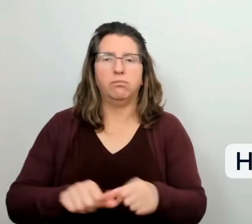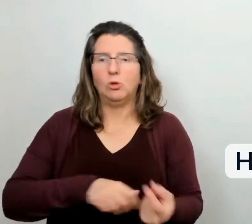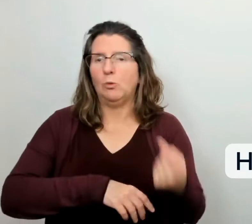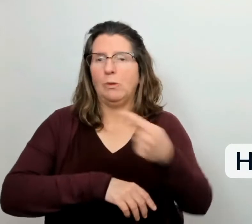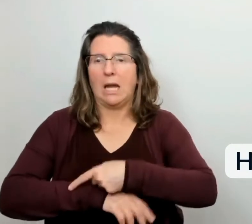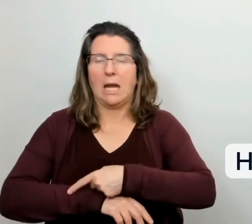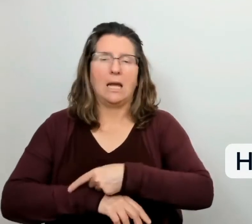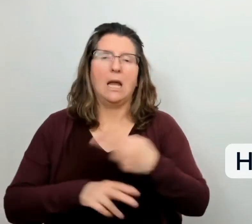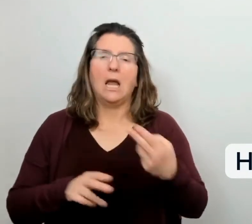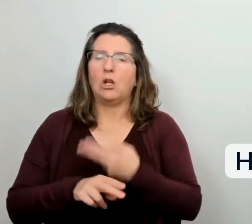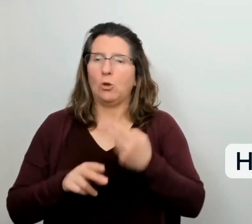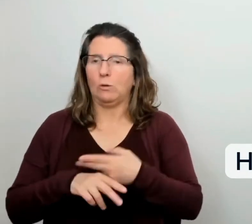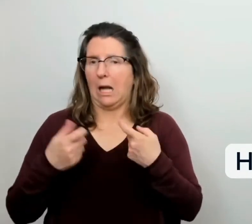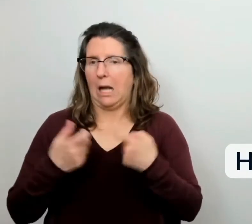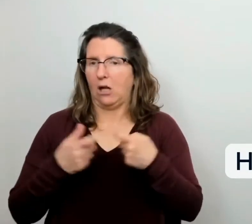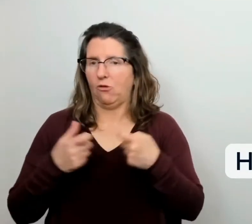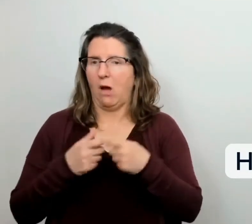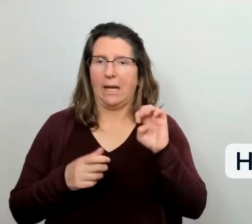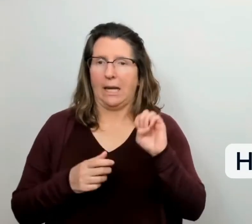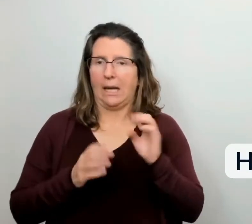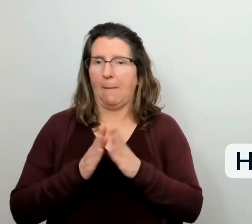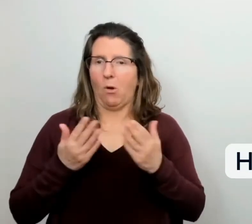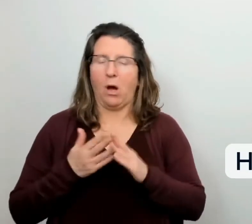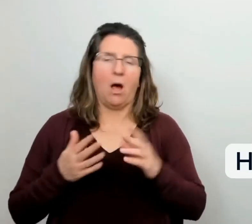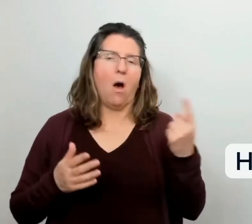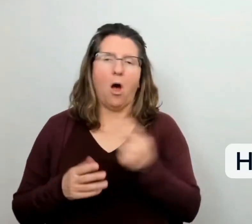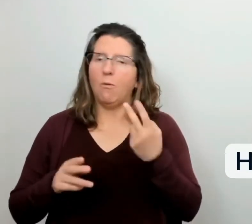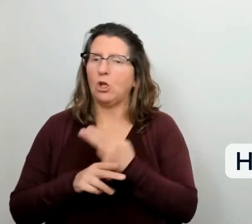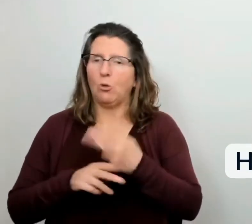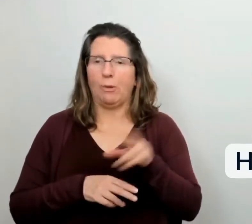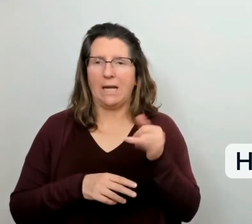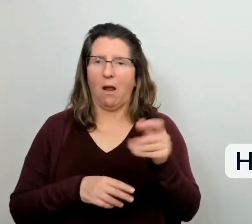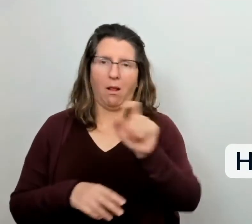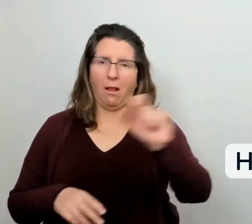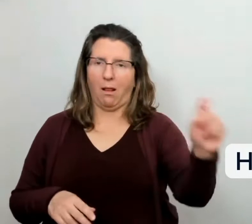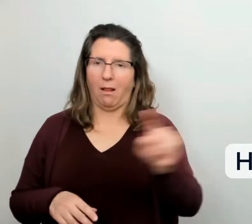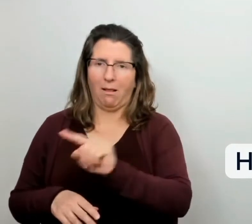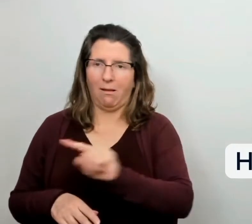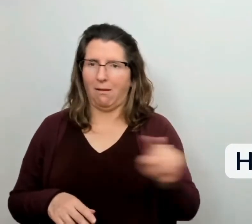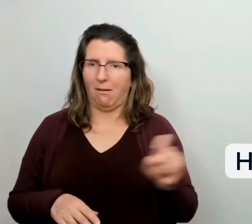Including in my electronic books, I use the yellow highlighter feature often.